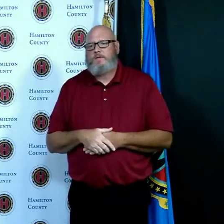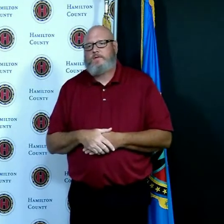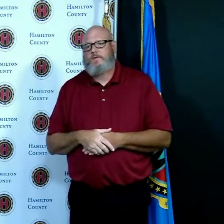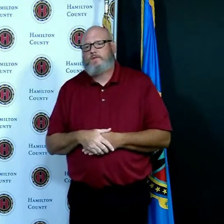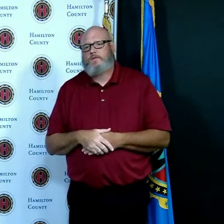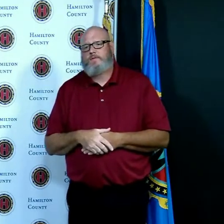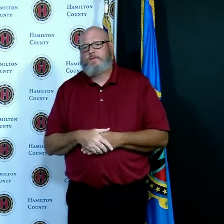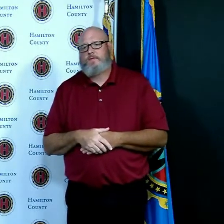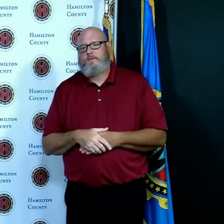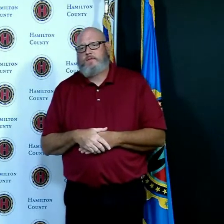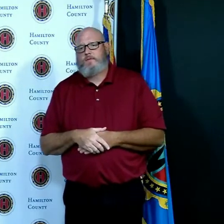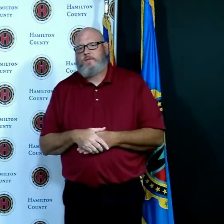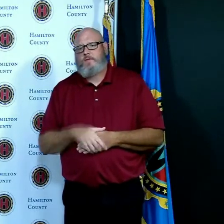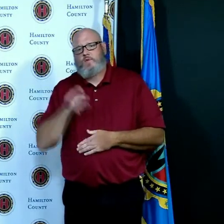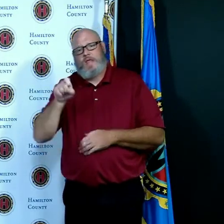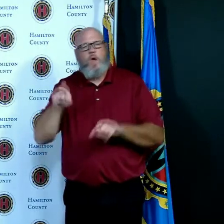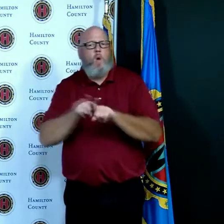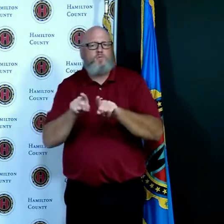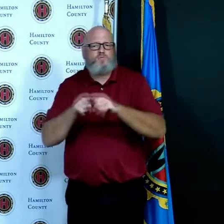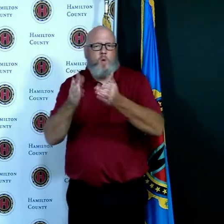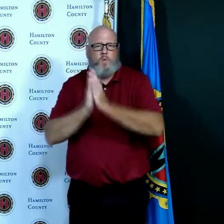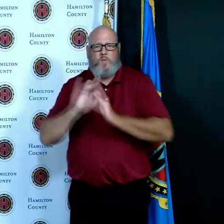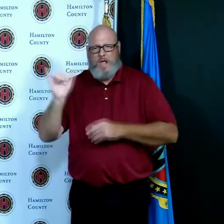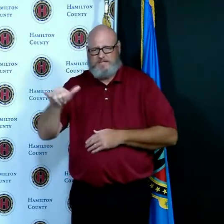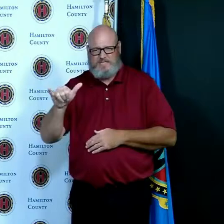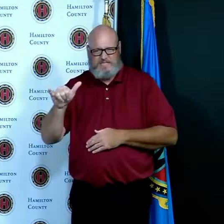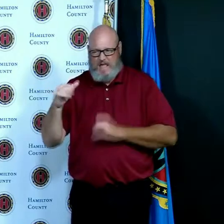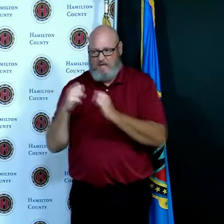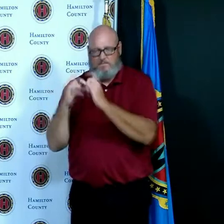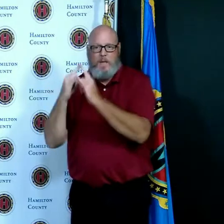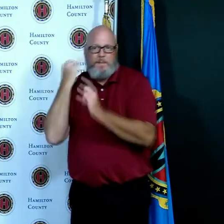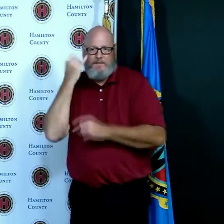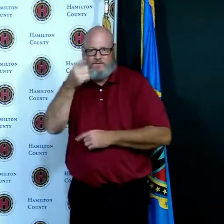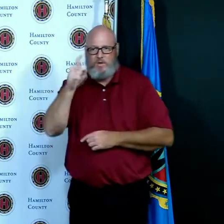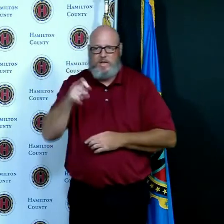you need testing brought on site we are happy to accommodate that so you